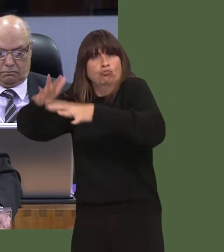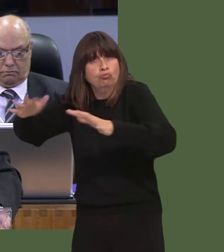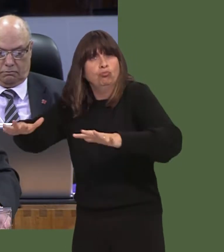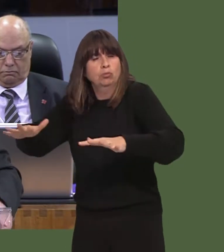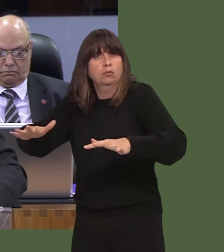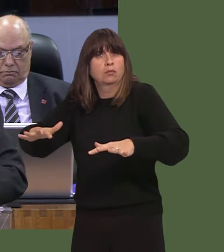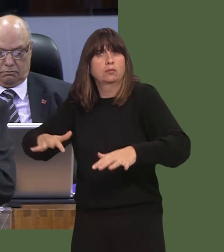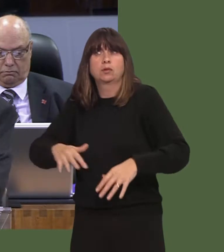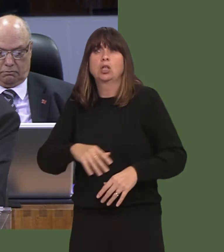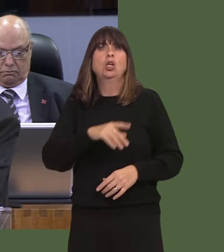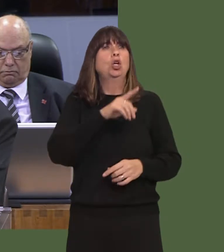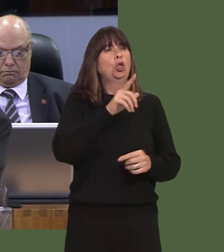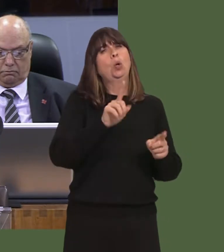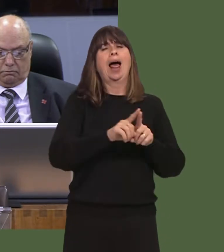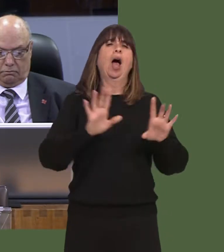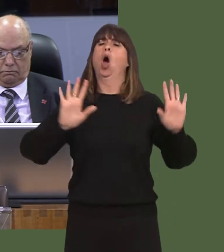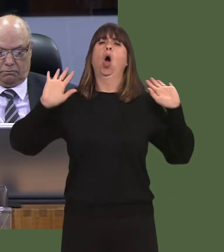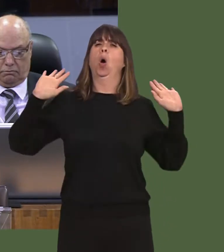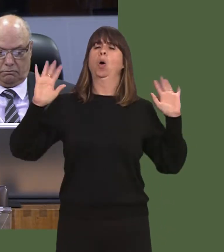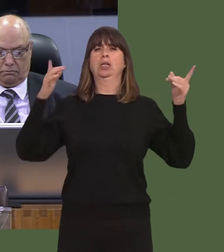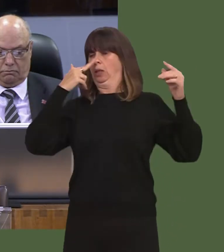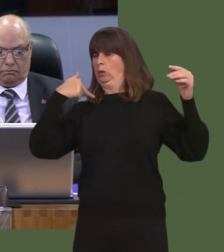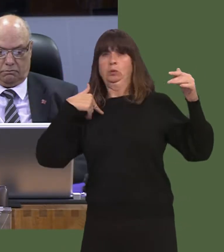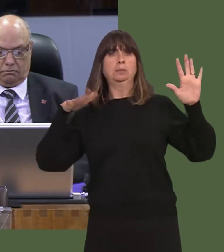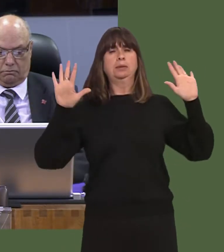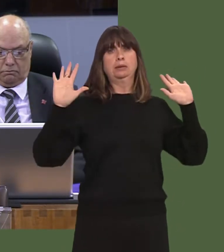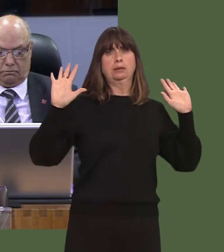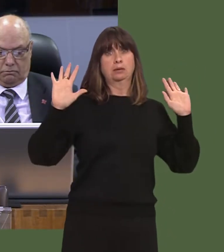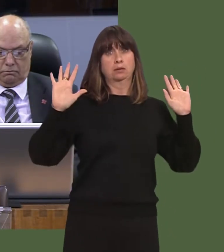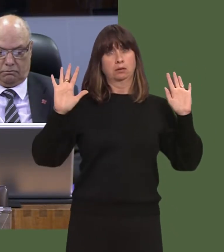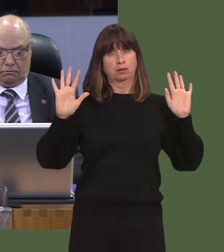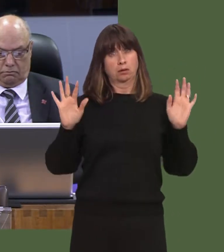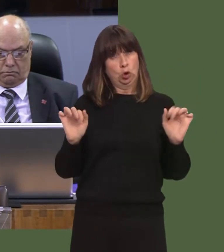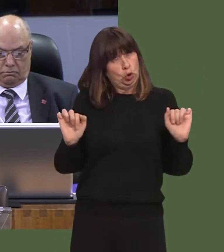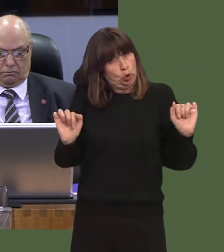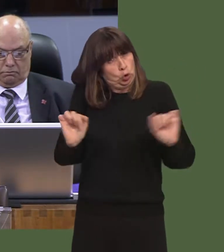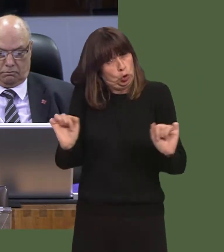And instead of washing your hands of this, and given it appears that not one person at